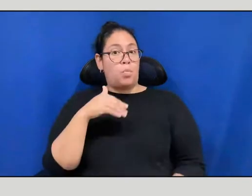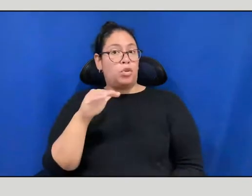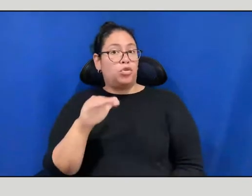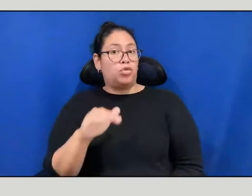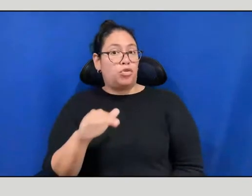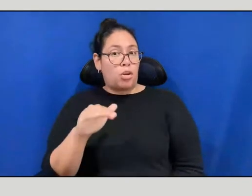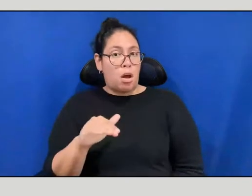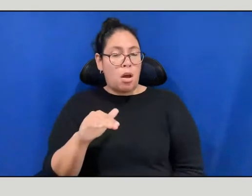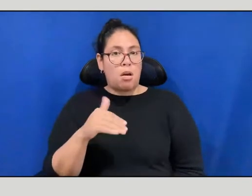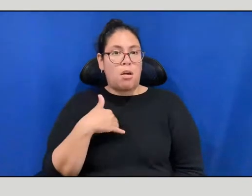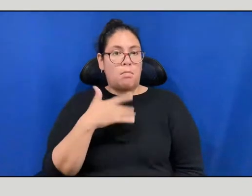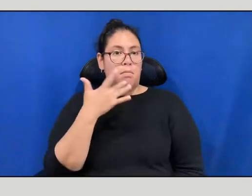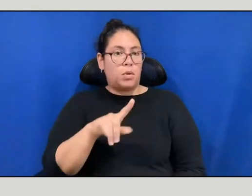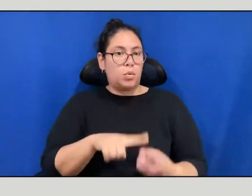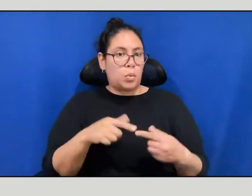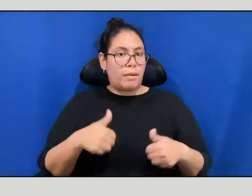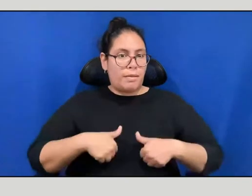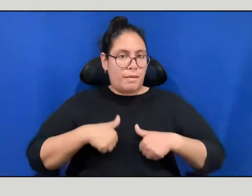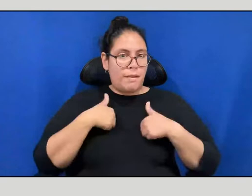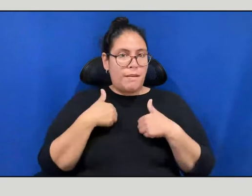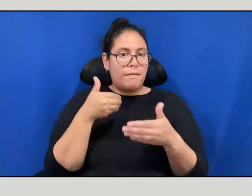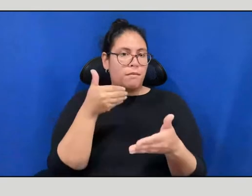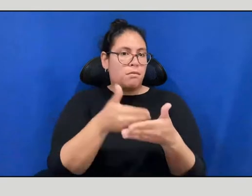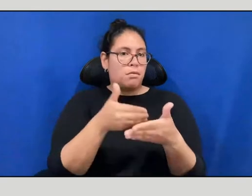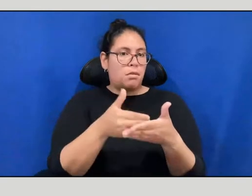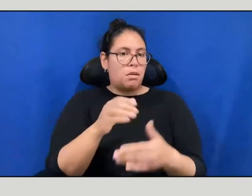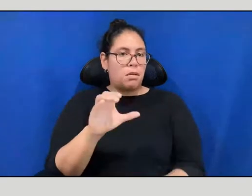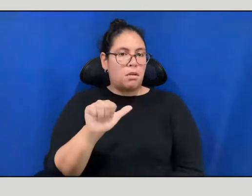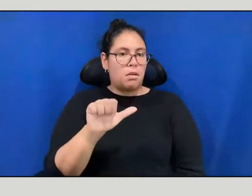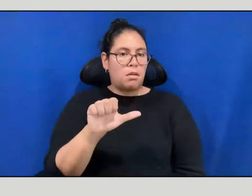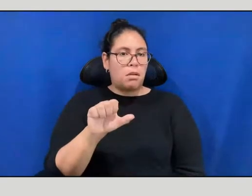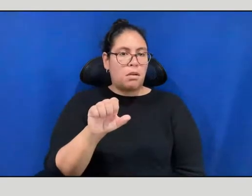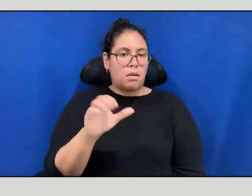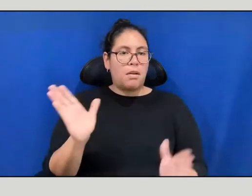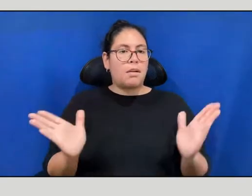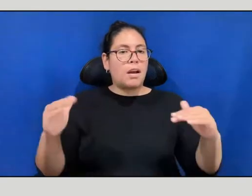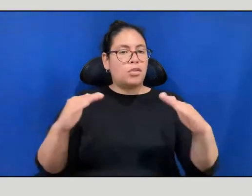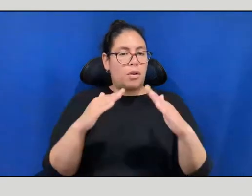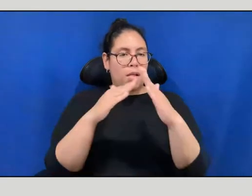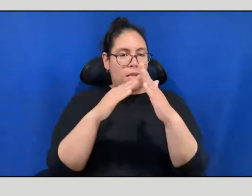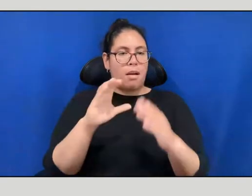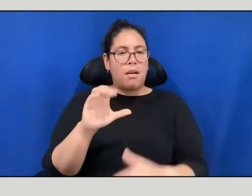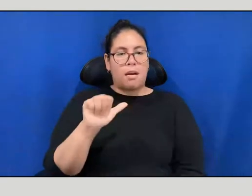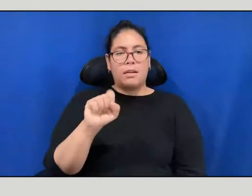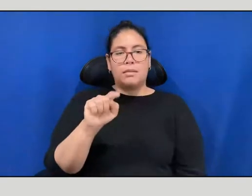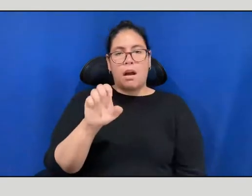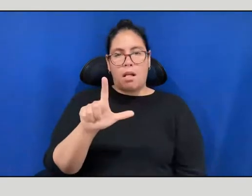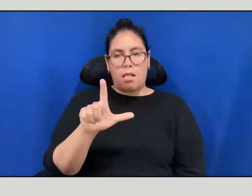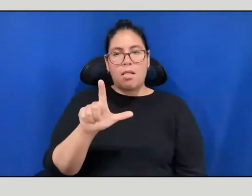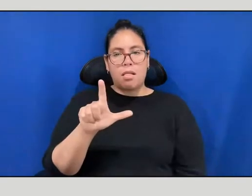Castor Ayala was a mask maker among other things, very well known in Puerto Rico, and the beautiful thing is